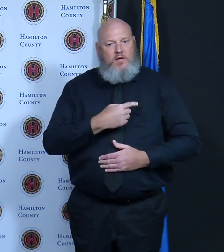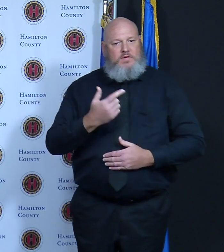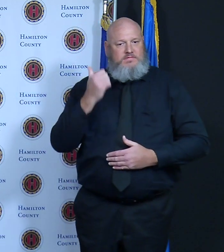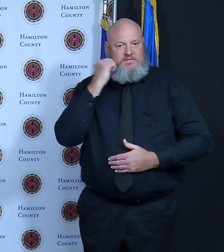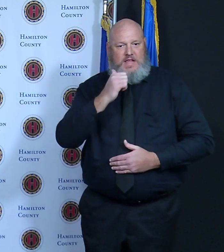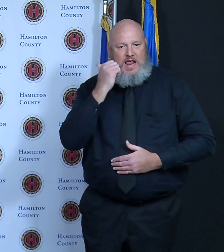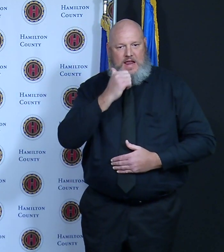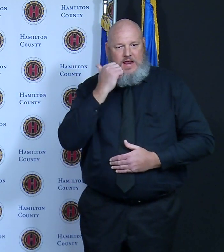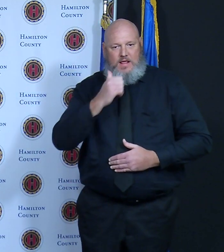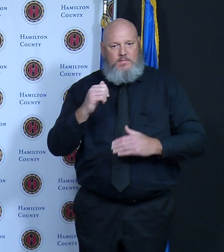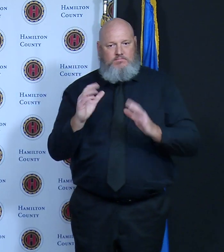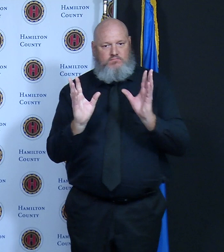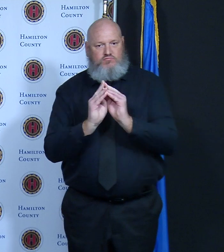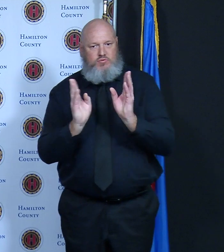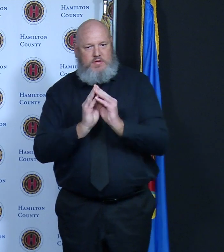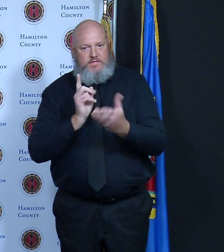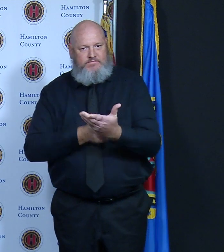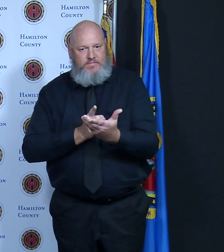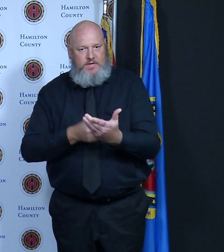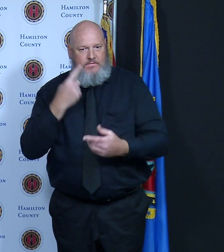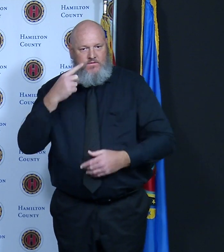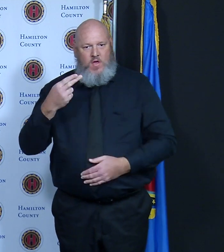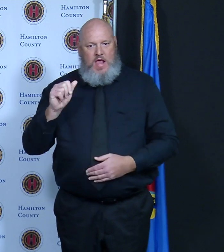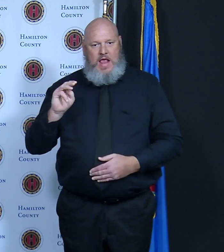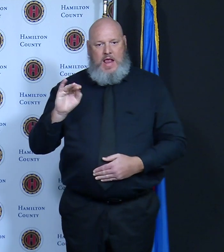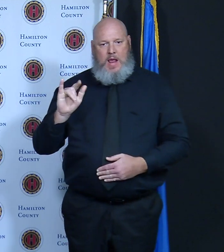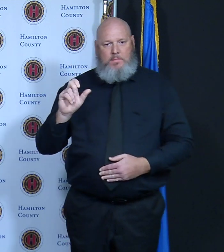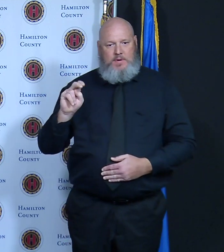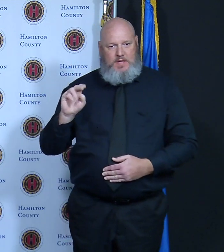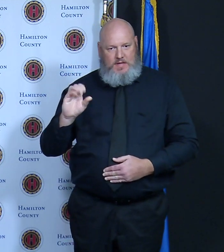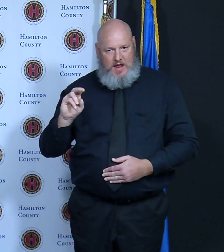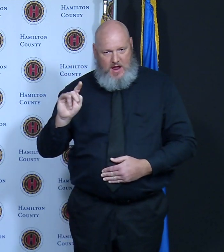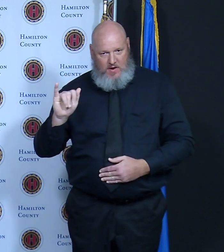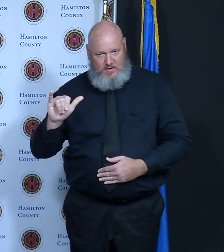always I'd like to thank Jay Gates our interpreter for being with us this